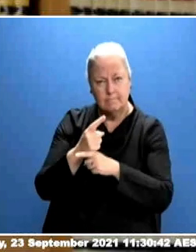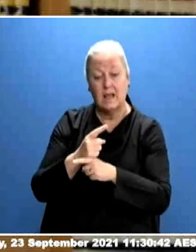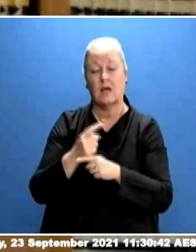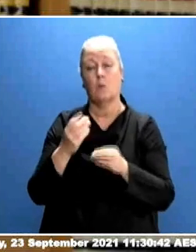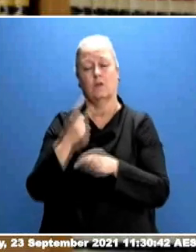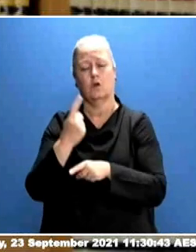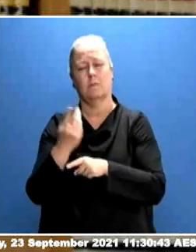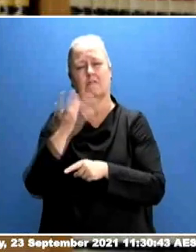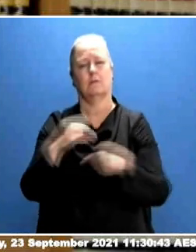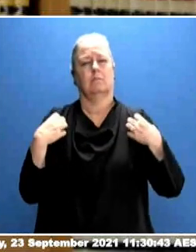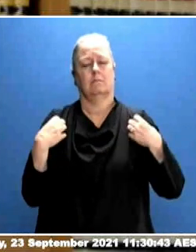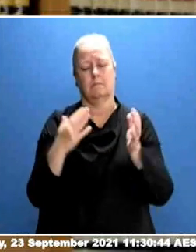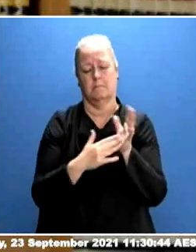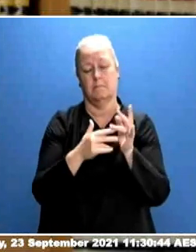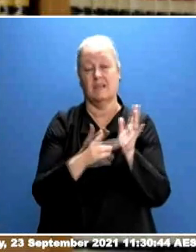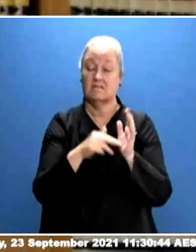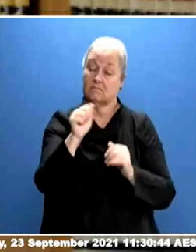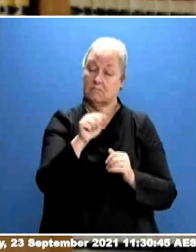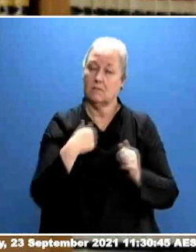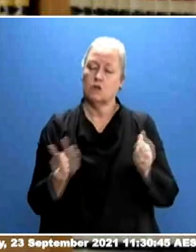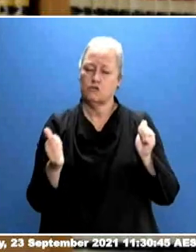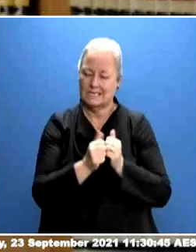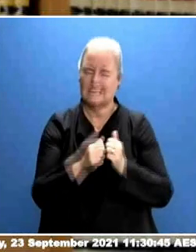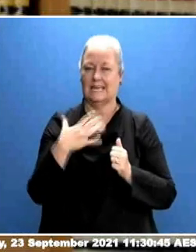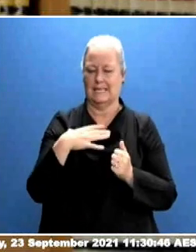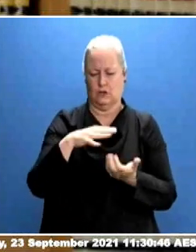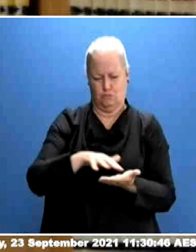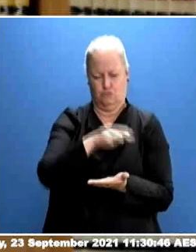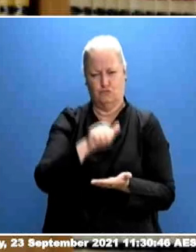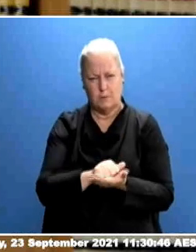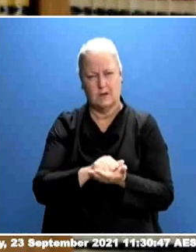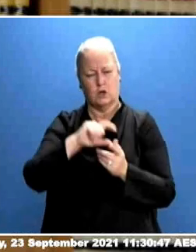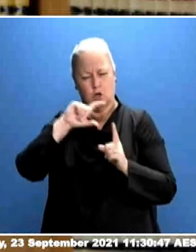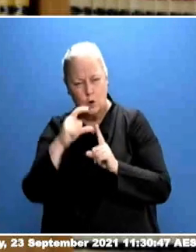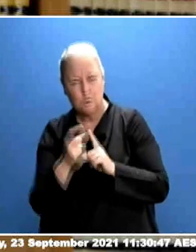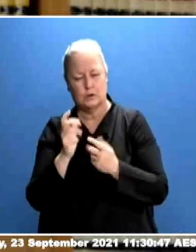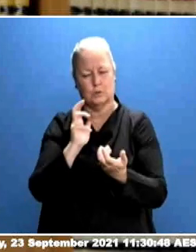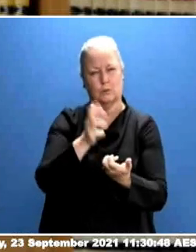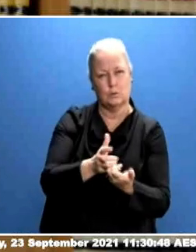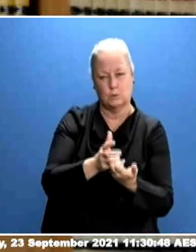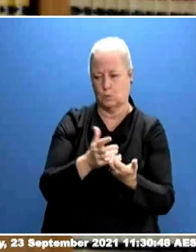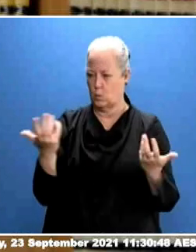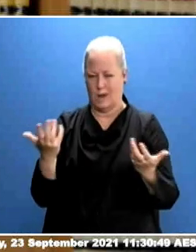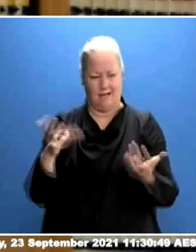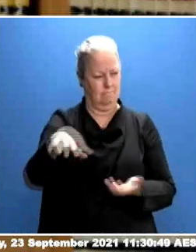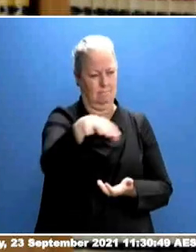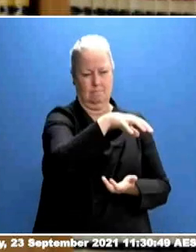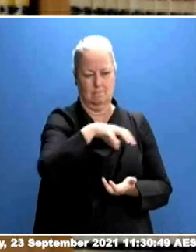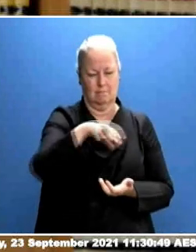that it certainly needs to be considered as to the cultural appropriateness of the location of the Centre itself, given the history that we have on that land.